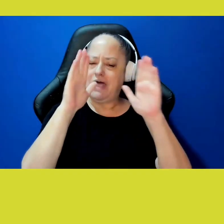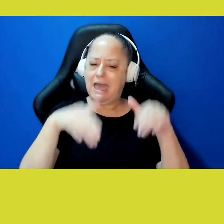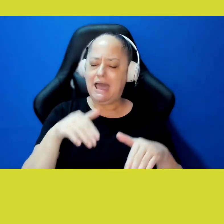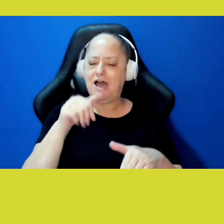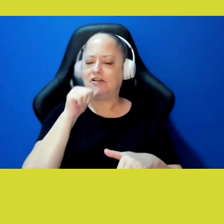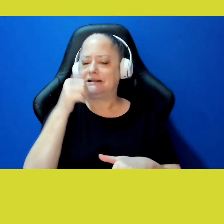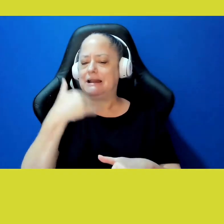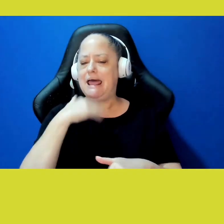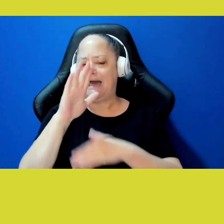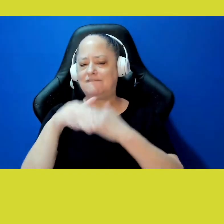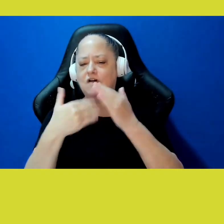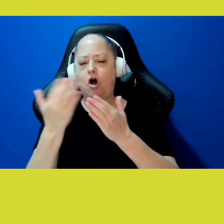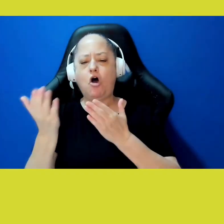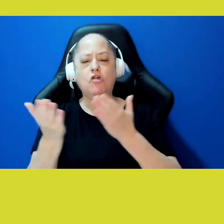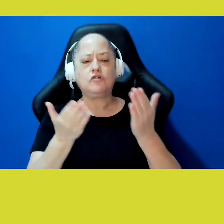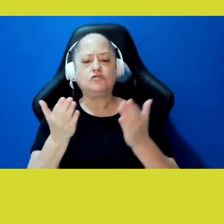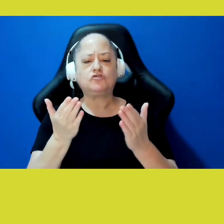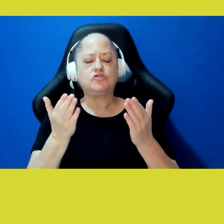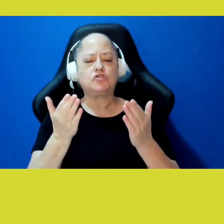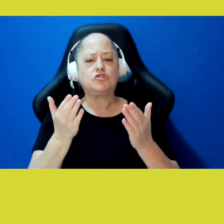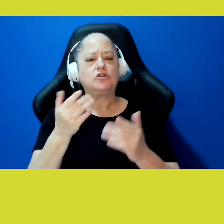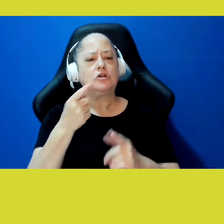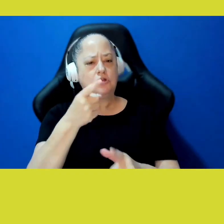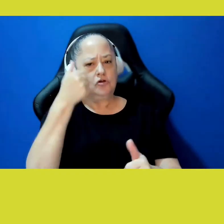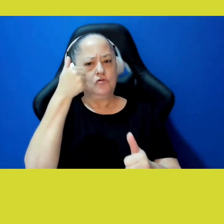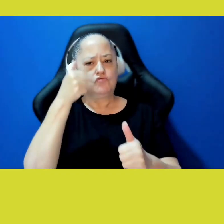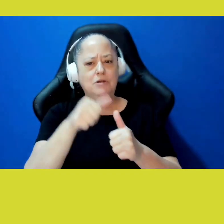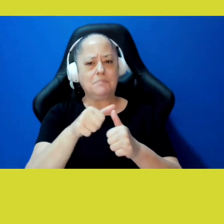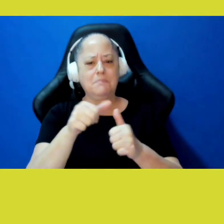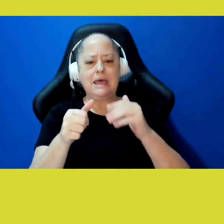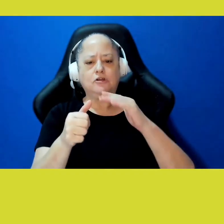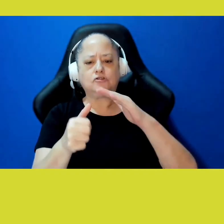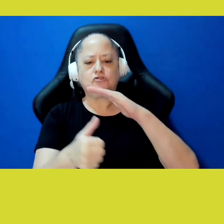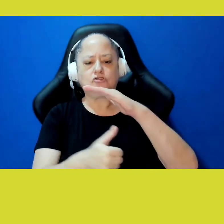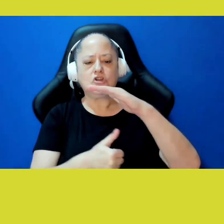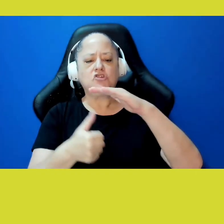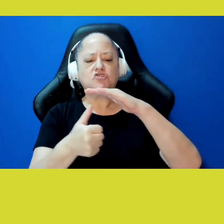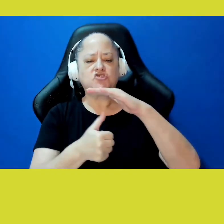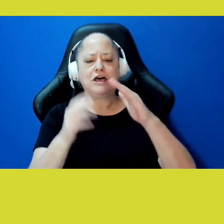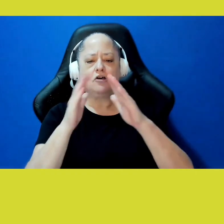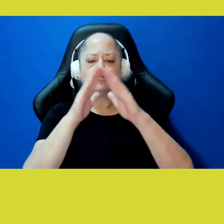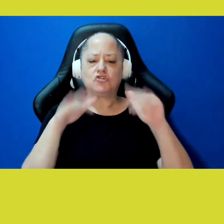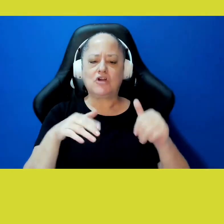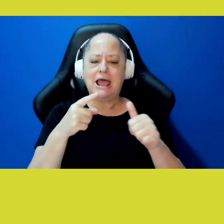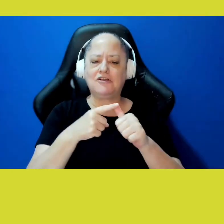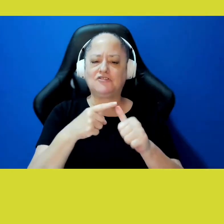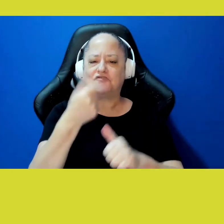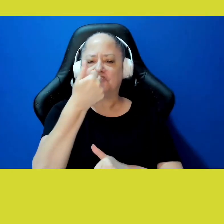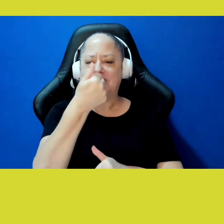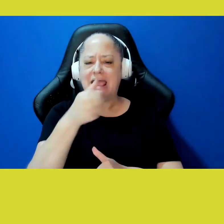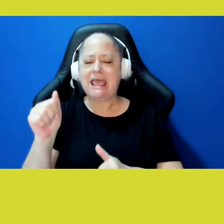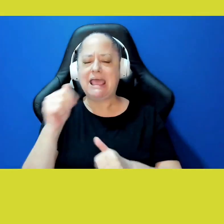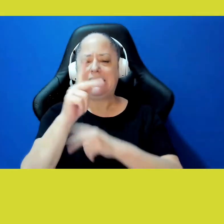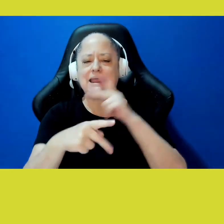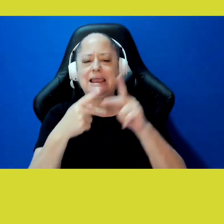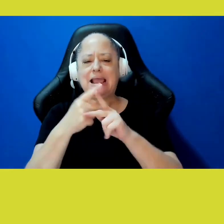so suddenly you were calling shelter housing first we're calling any type of program housing first when